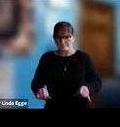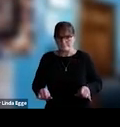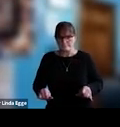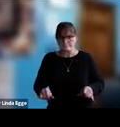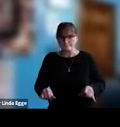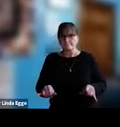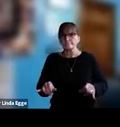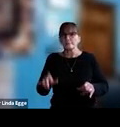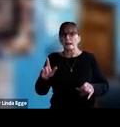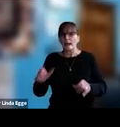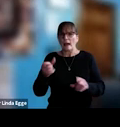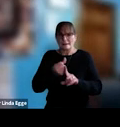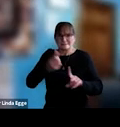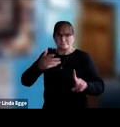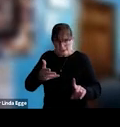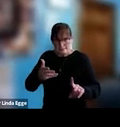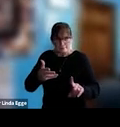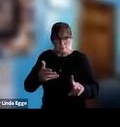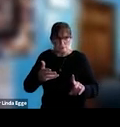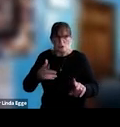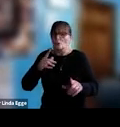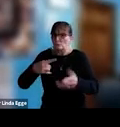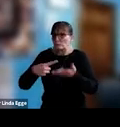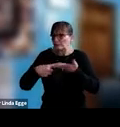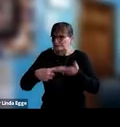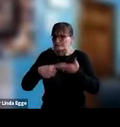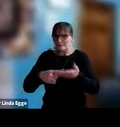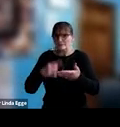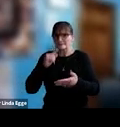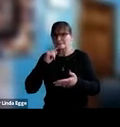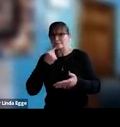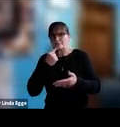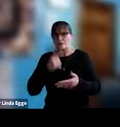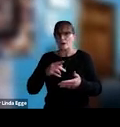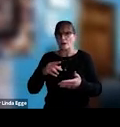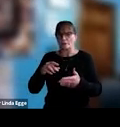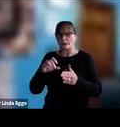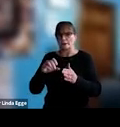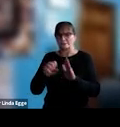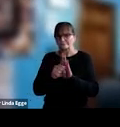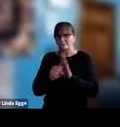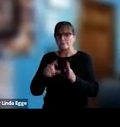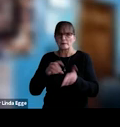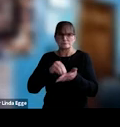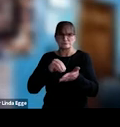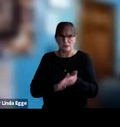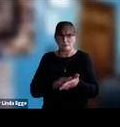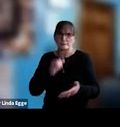And expand on that with discussing the severity of the symptoms during periods of documented non-use.